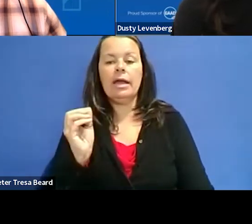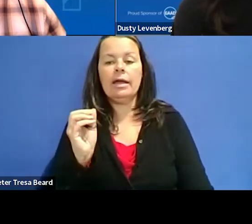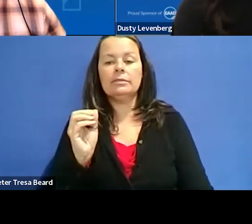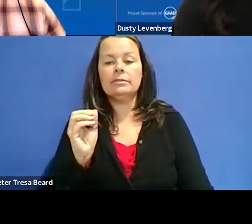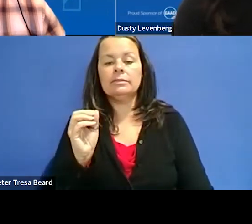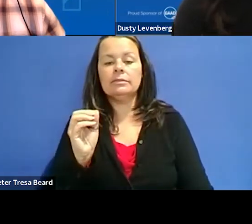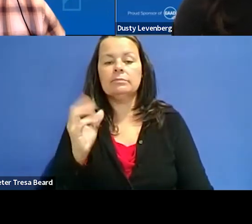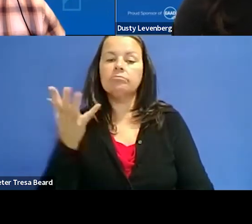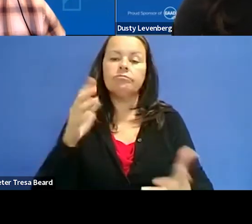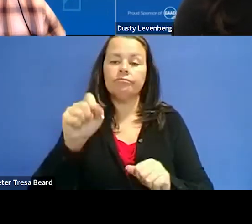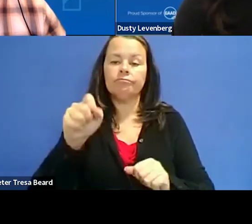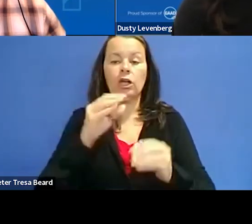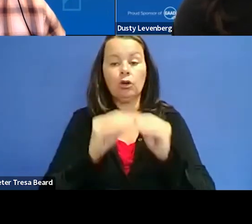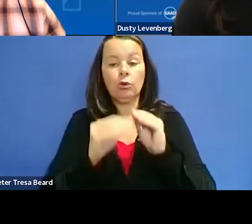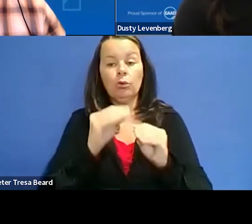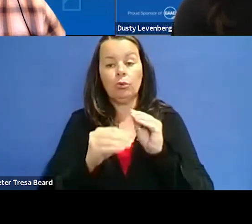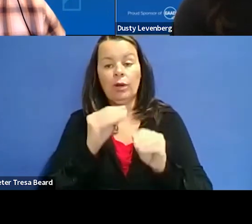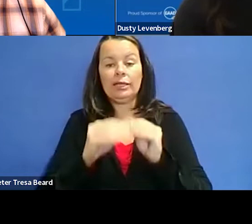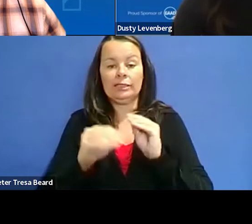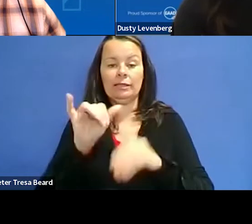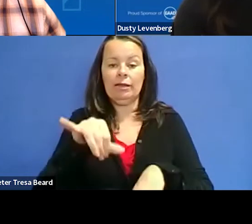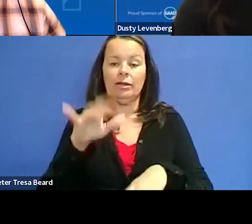Correcting those would be a good idea.